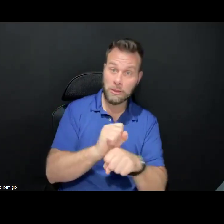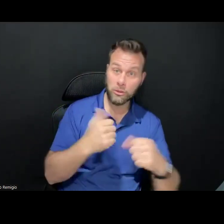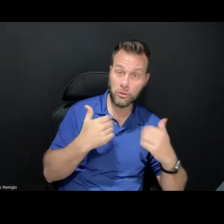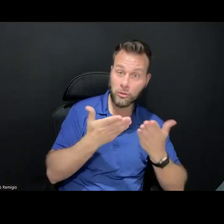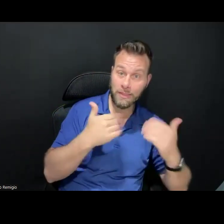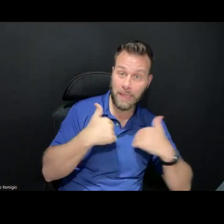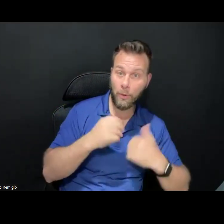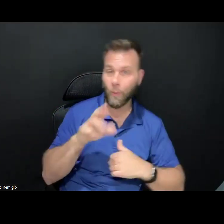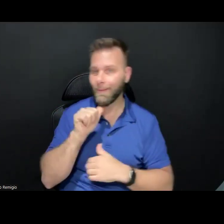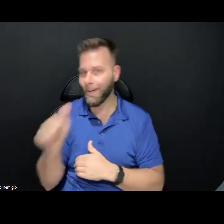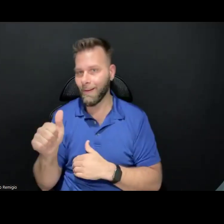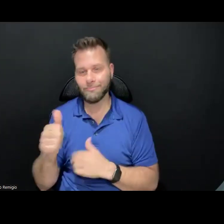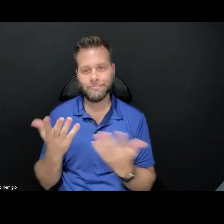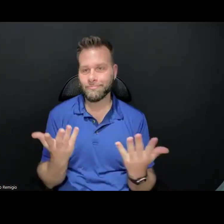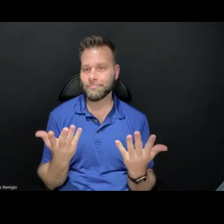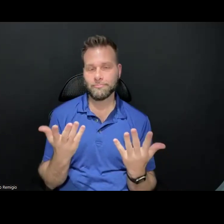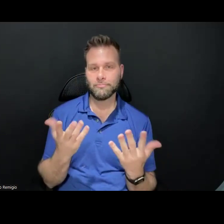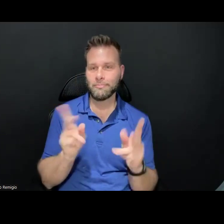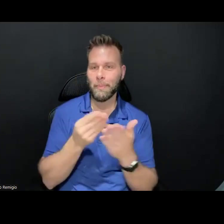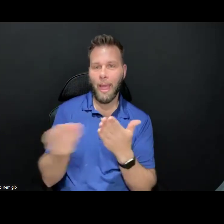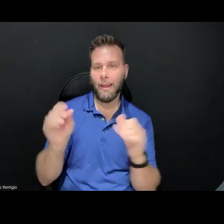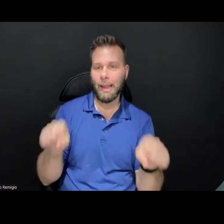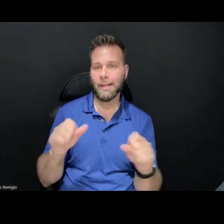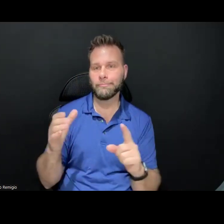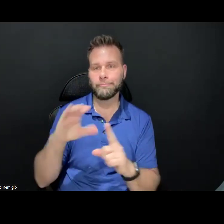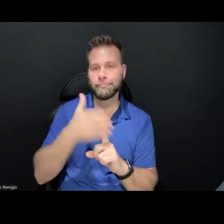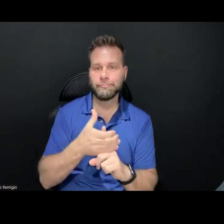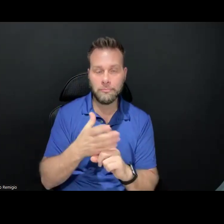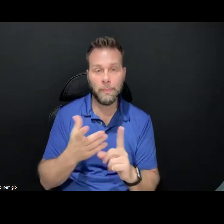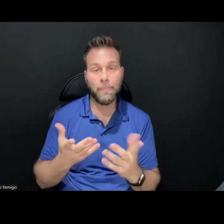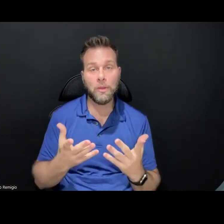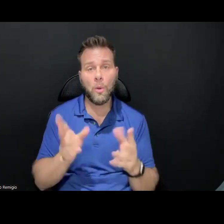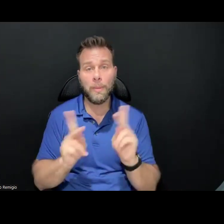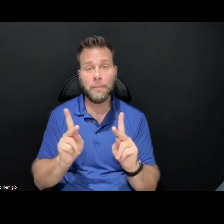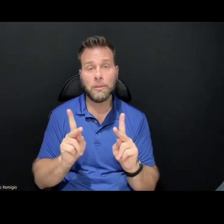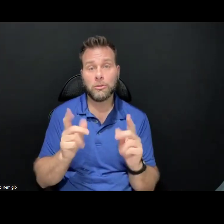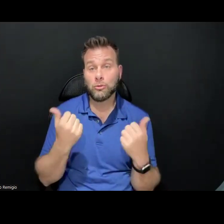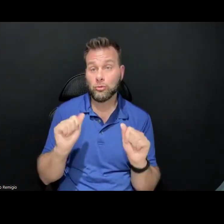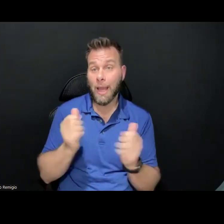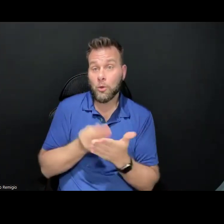Anyone can purchase a vest. That's not an indication it is necessarily a Service Animal. But some people choose to buy